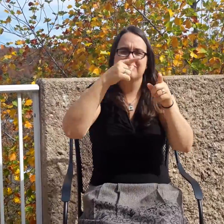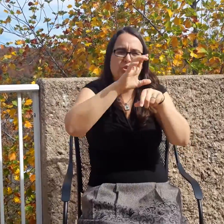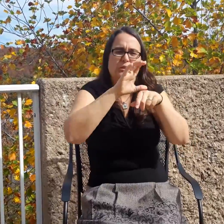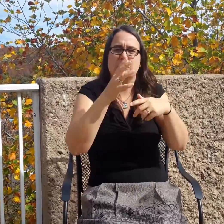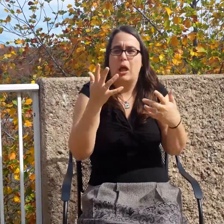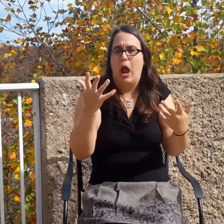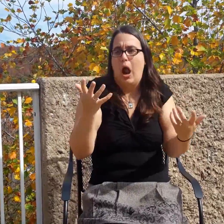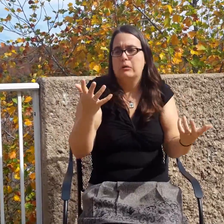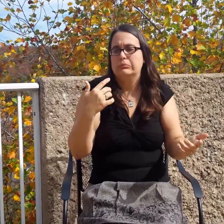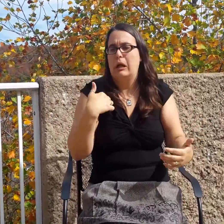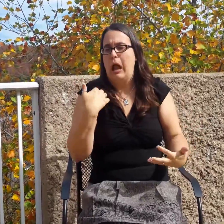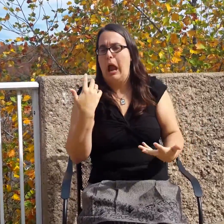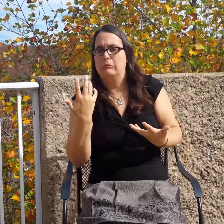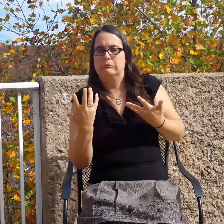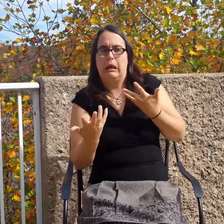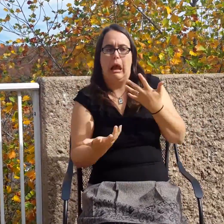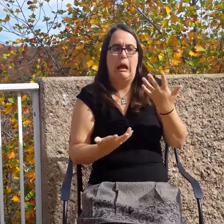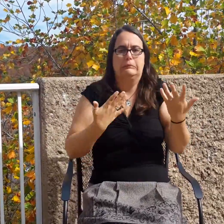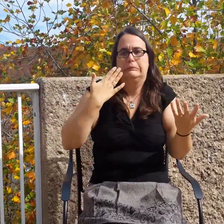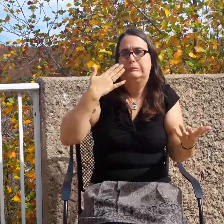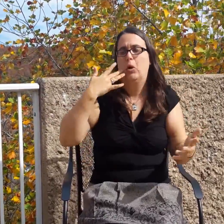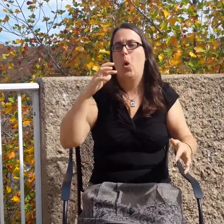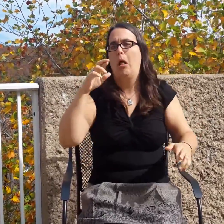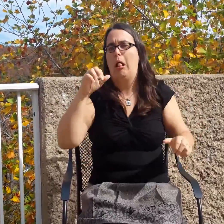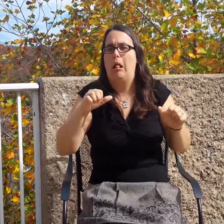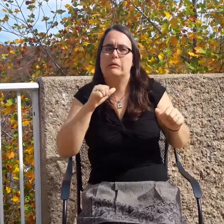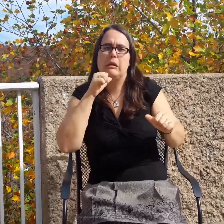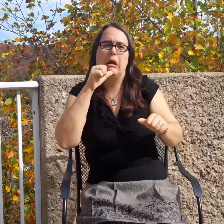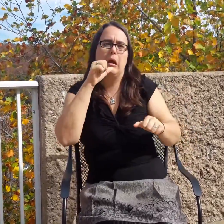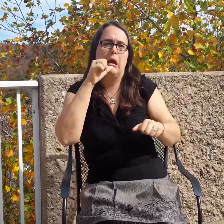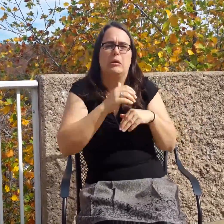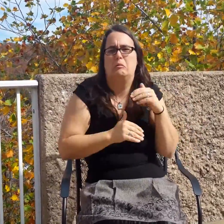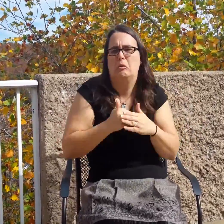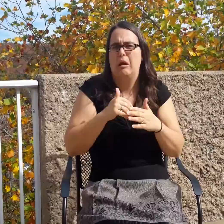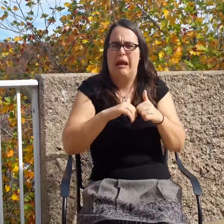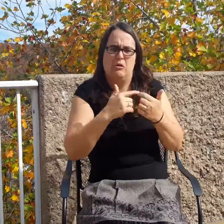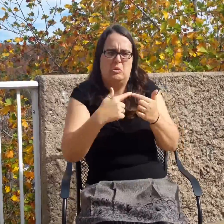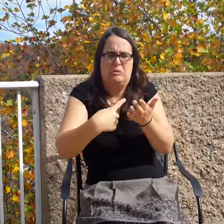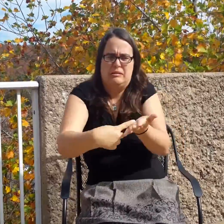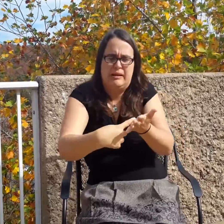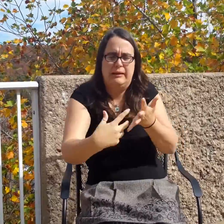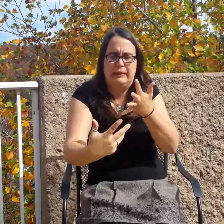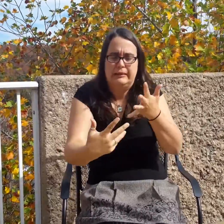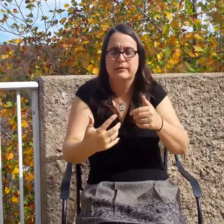but sometimes I'd ask questions and they would be uncomfortable and not able to answer.